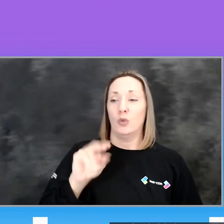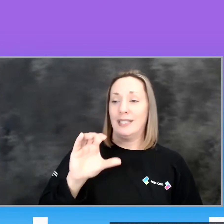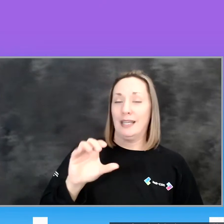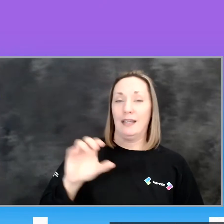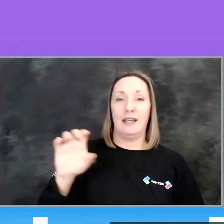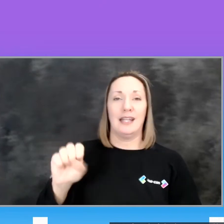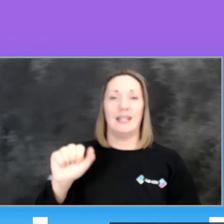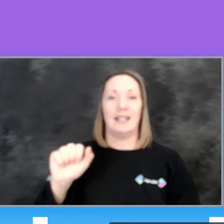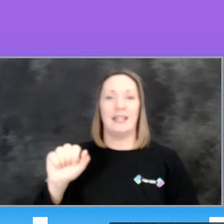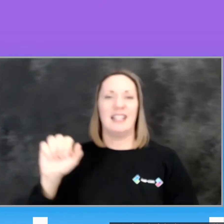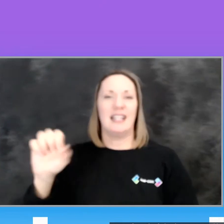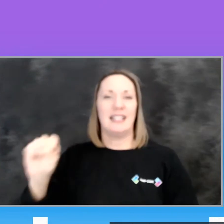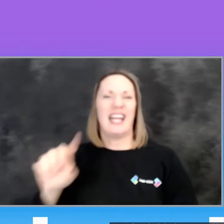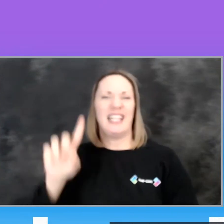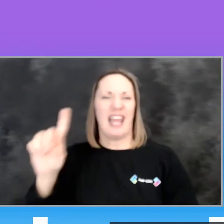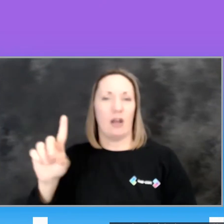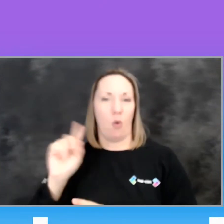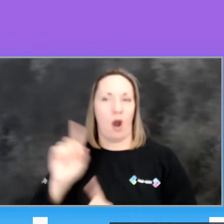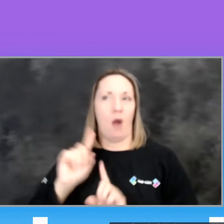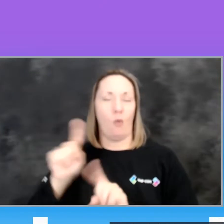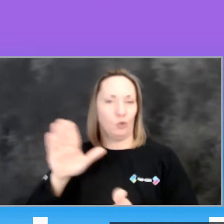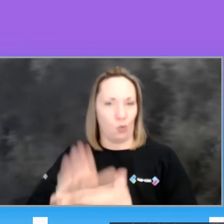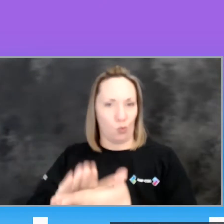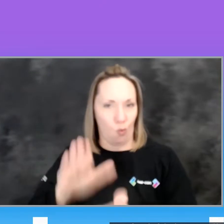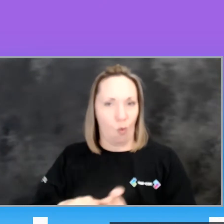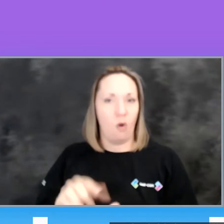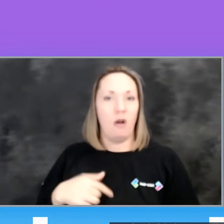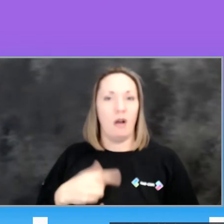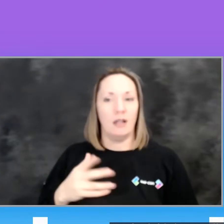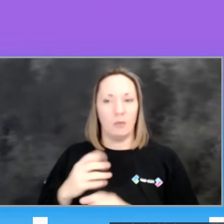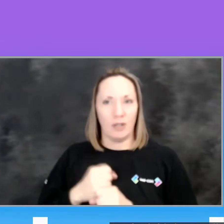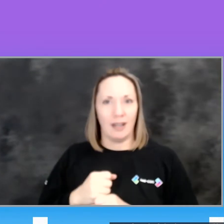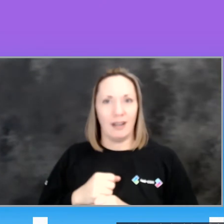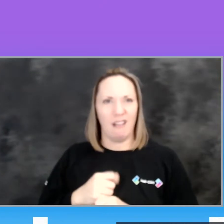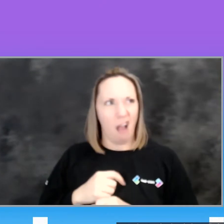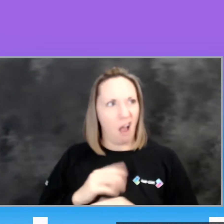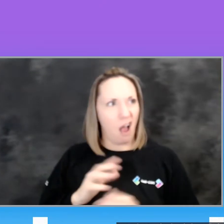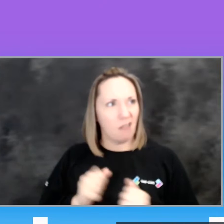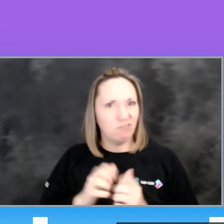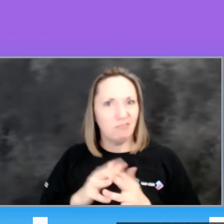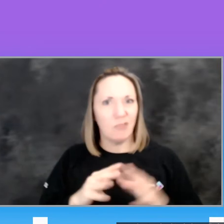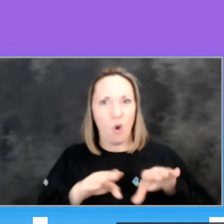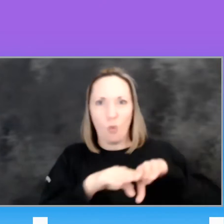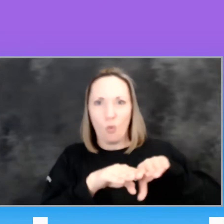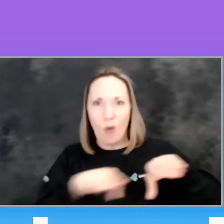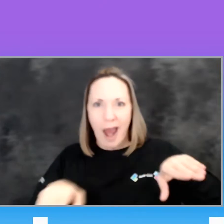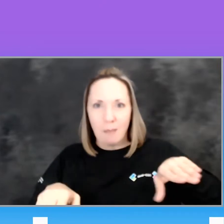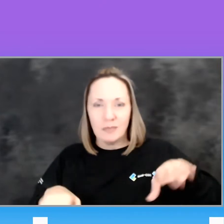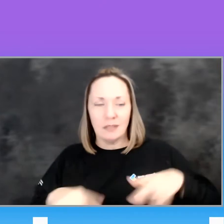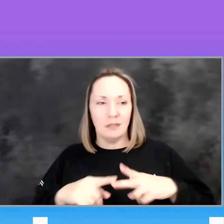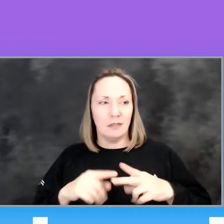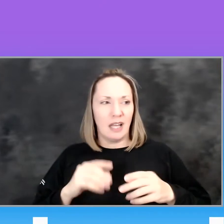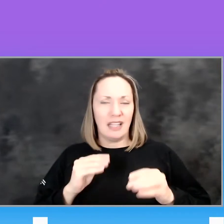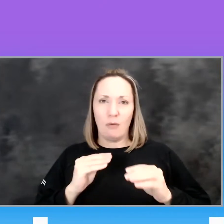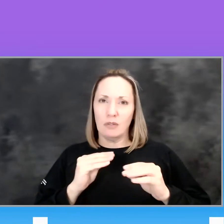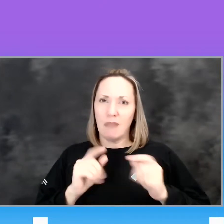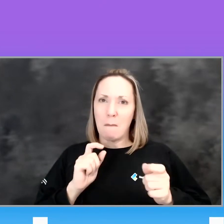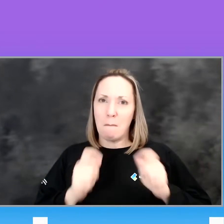Diego, where I was going to school and where all of a sudden, you know, we started